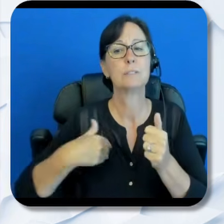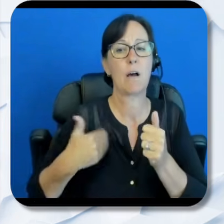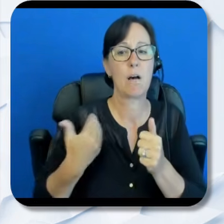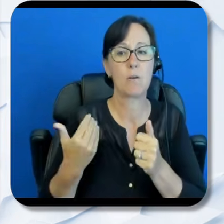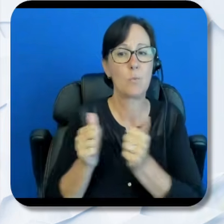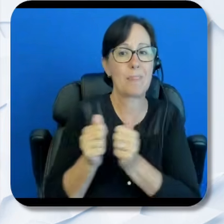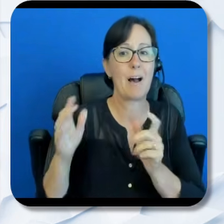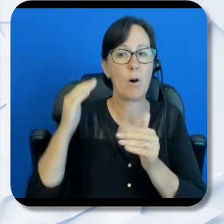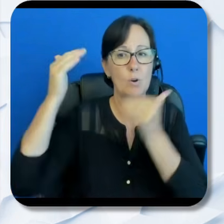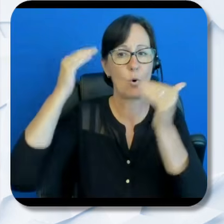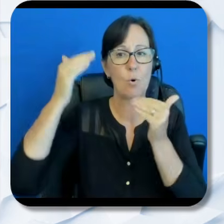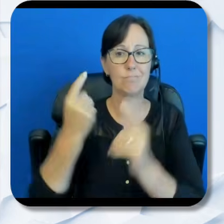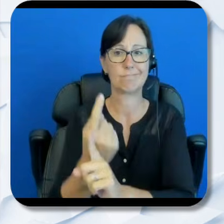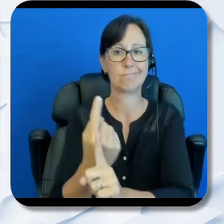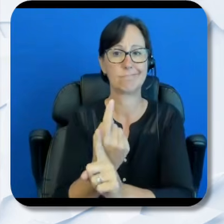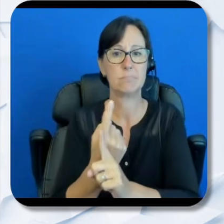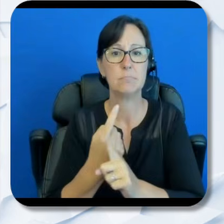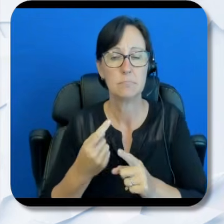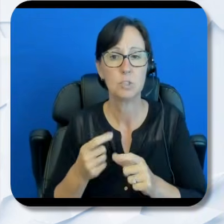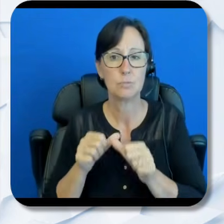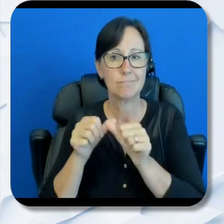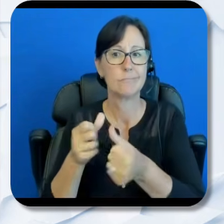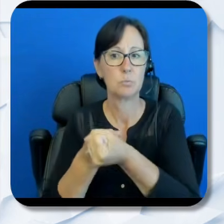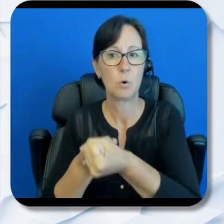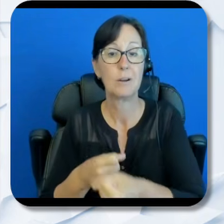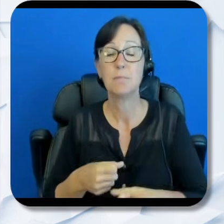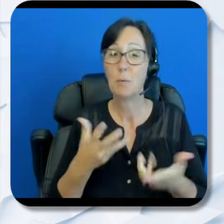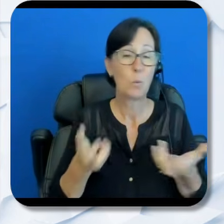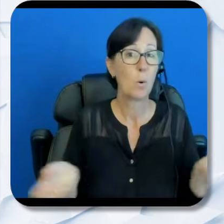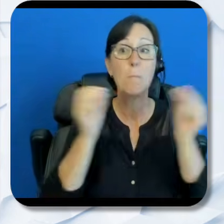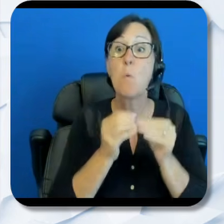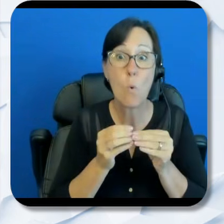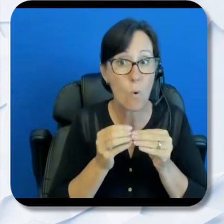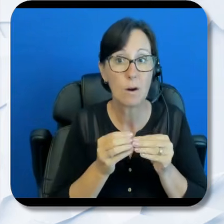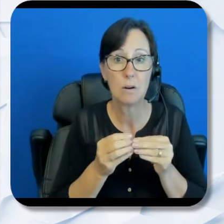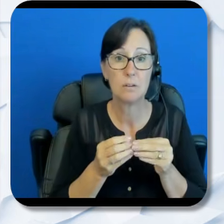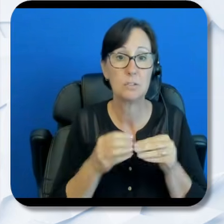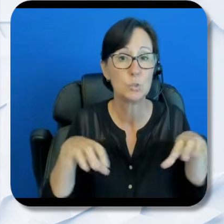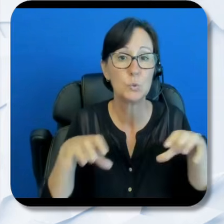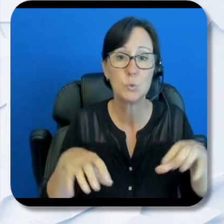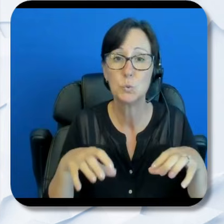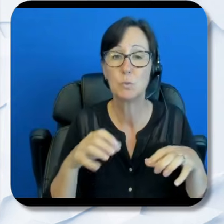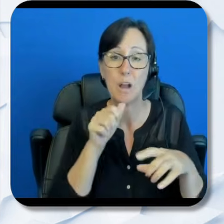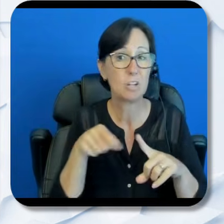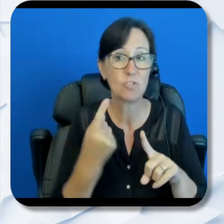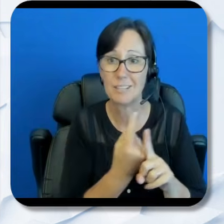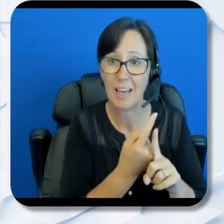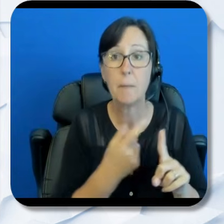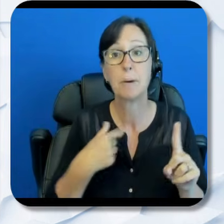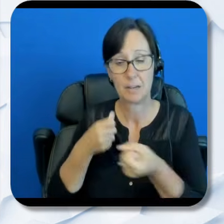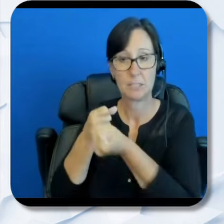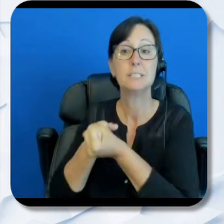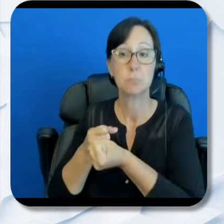But, to be clear, we're looking to go further than that. To be clear, that I sponsored AB673 out of